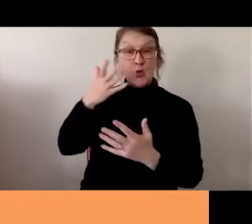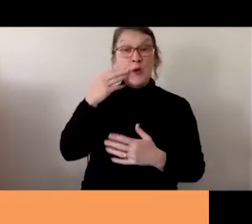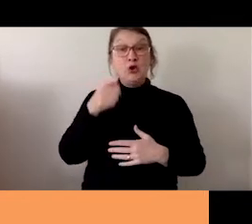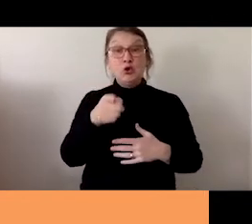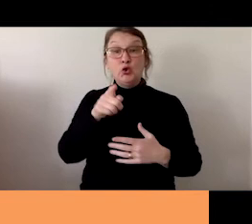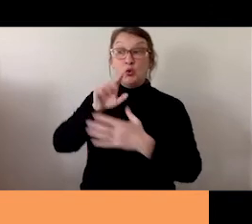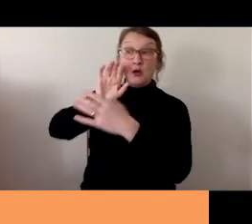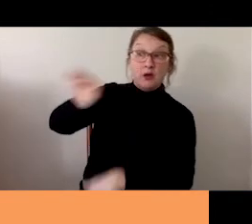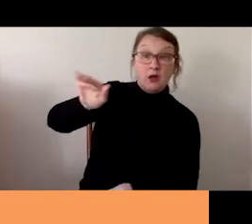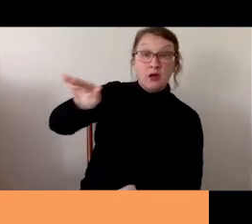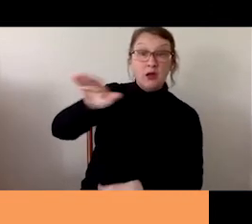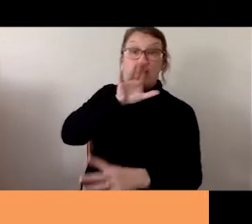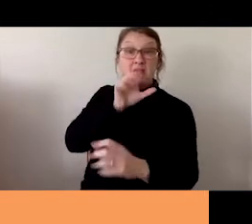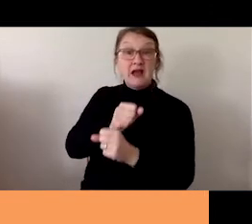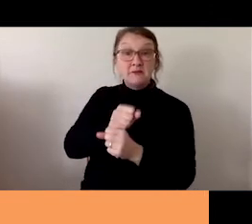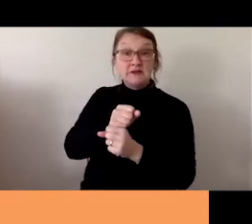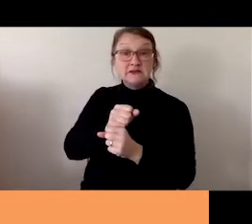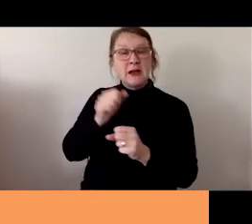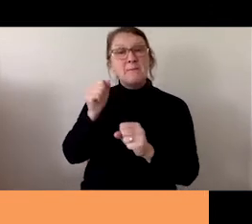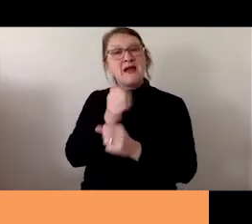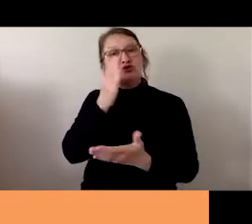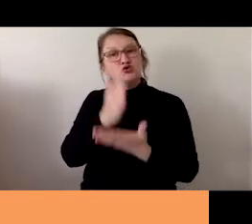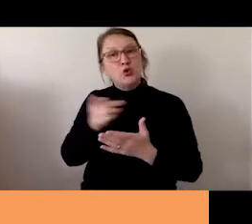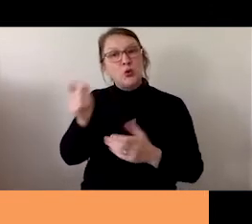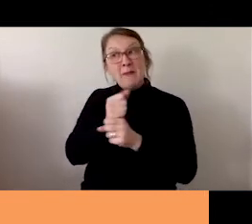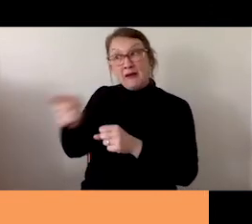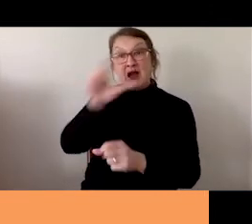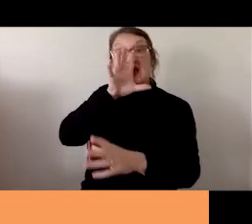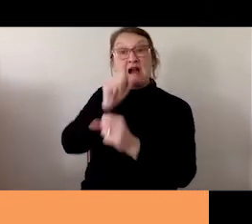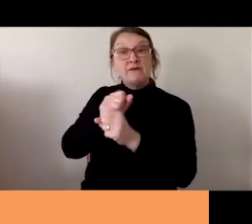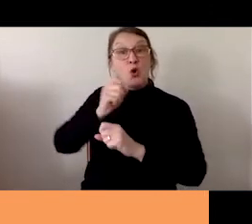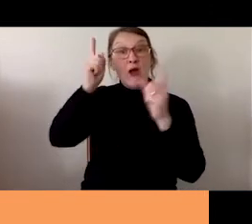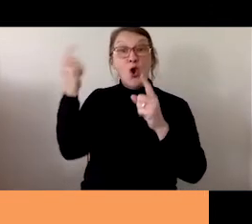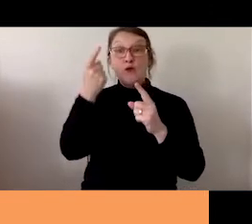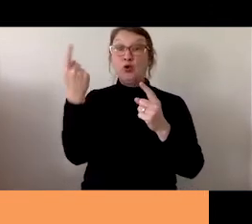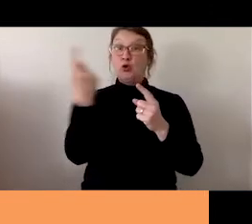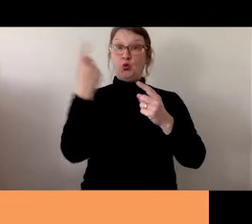aware of all the stakeholders that rely on you and the impact to them that you have.